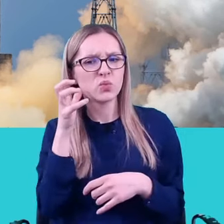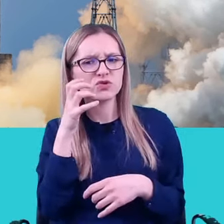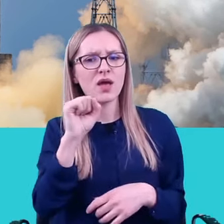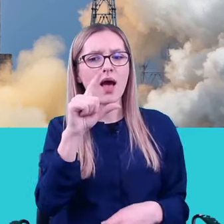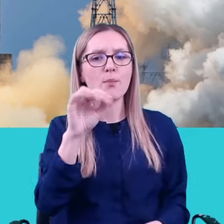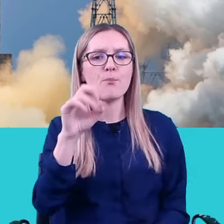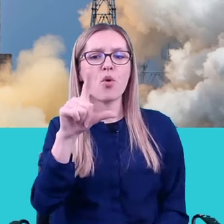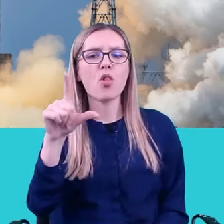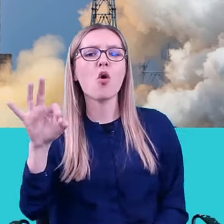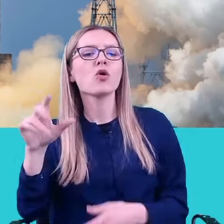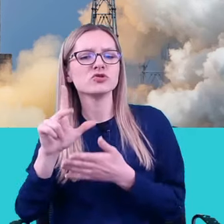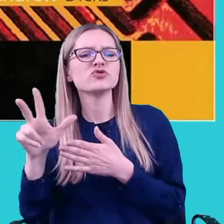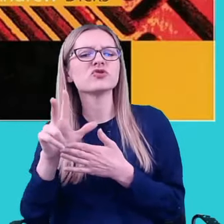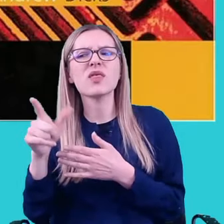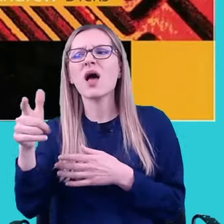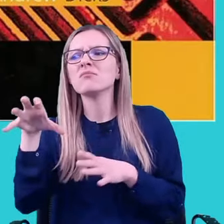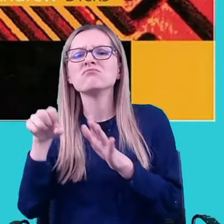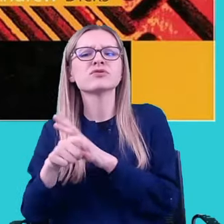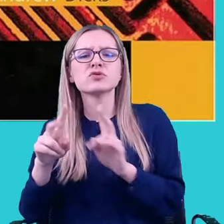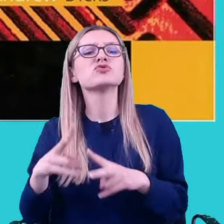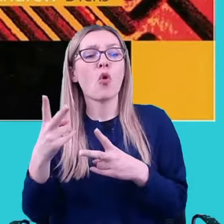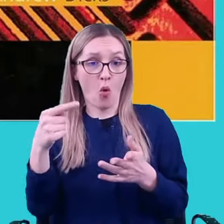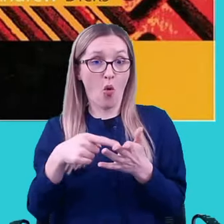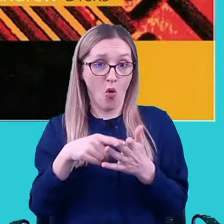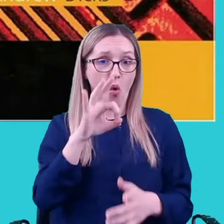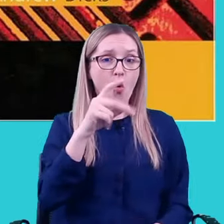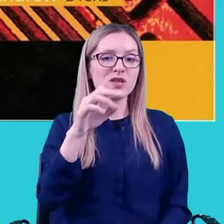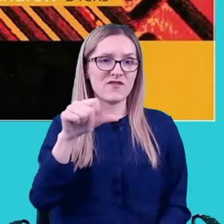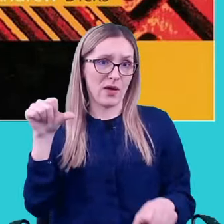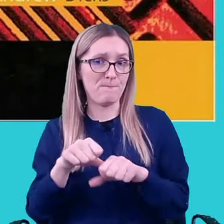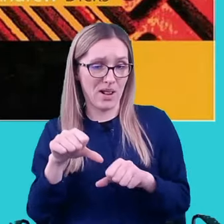what failed there were fuel cells. Thanks for your attention!